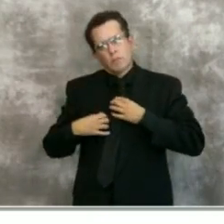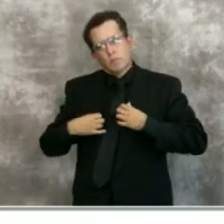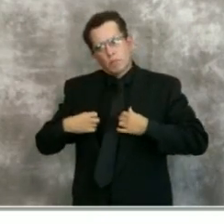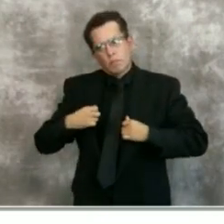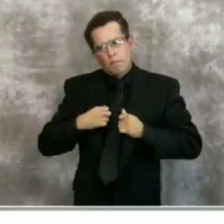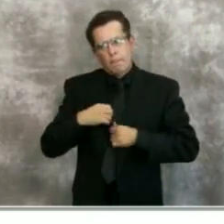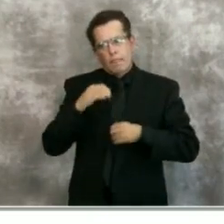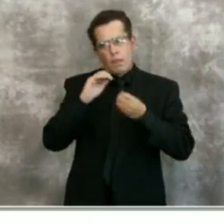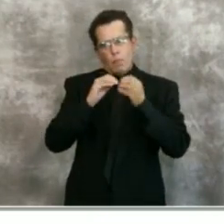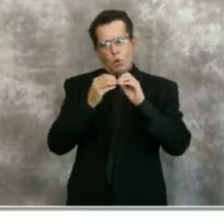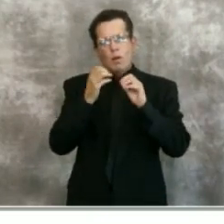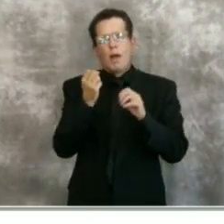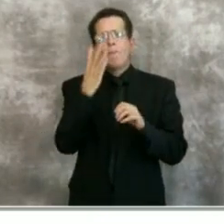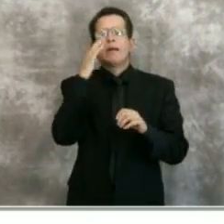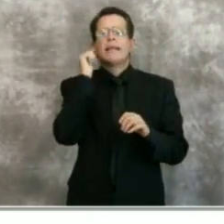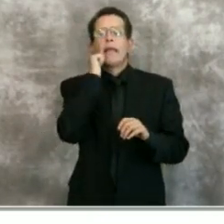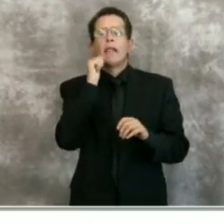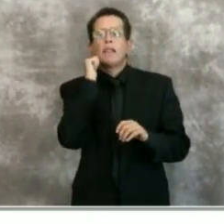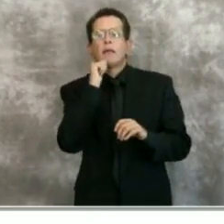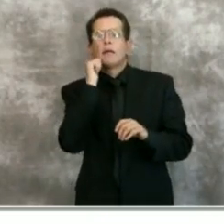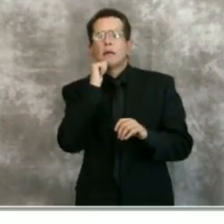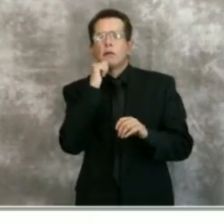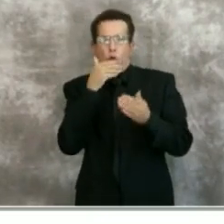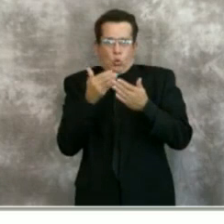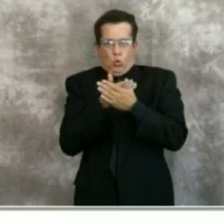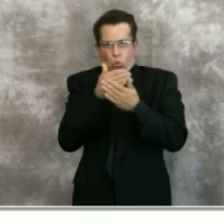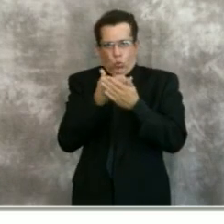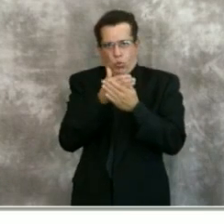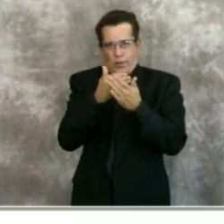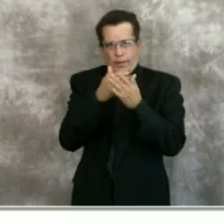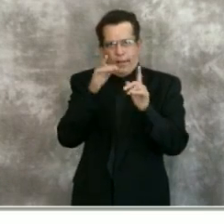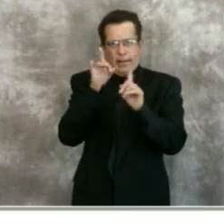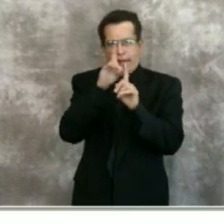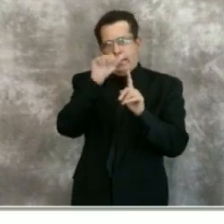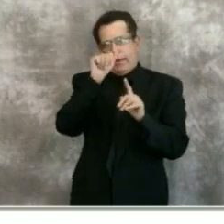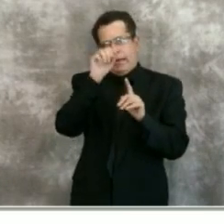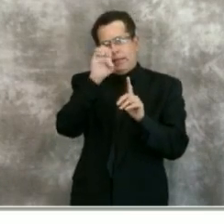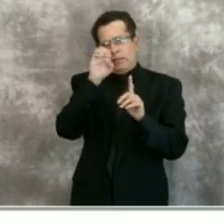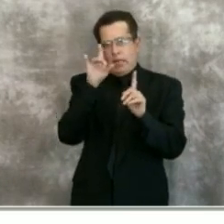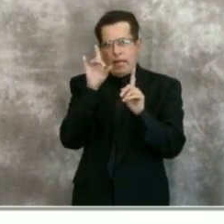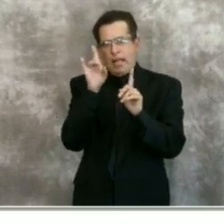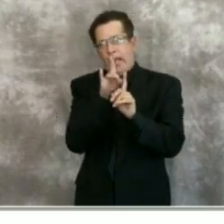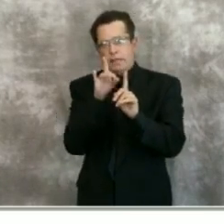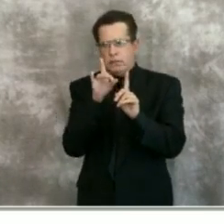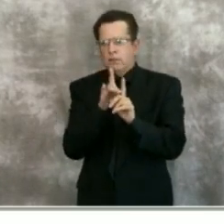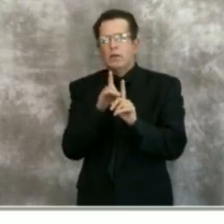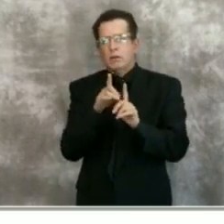UPDATE. BUT WHAT THIS SHOWS IS THAT AS WE BEGIN TO INCREASE